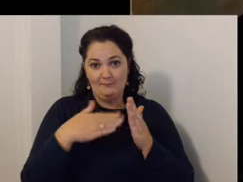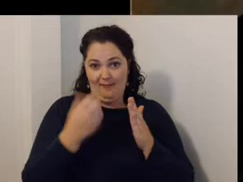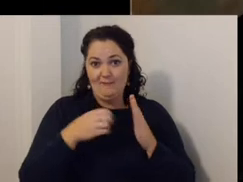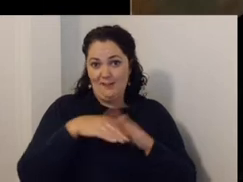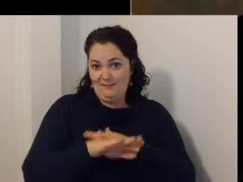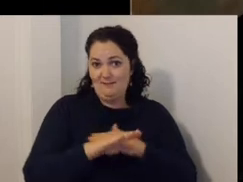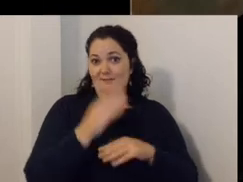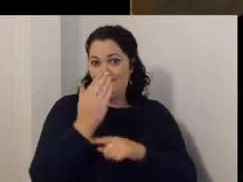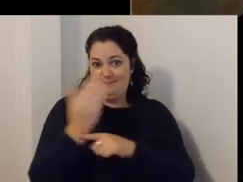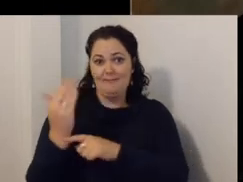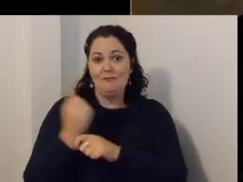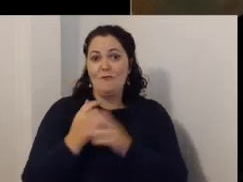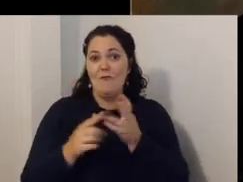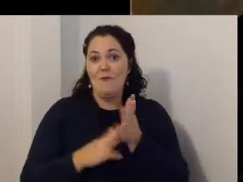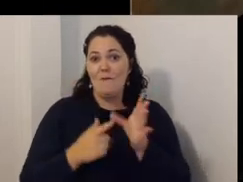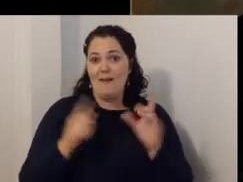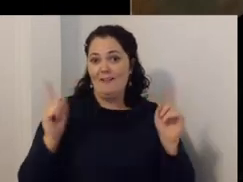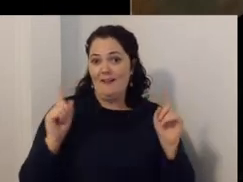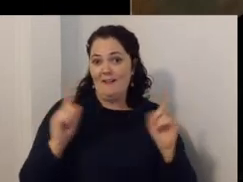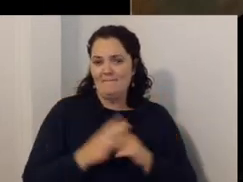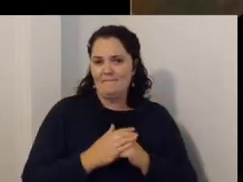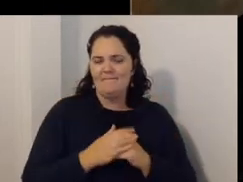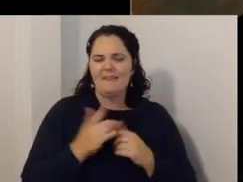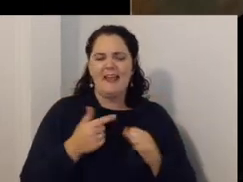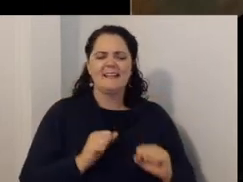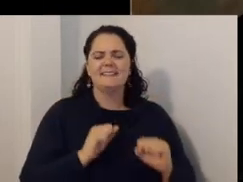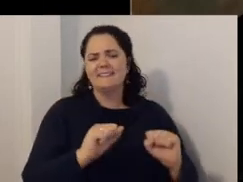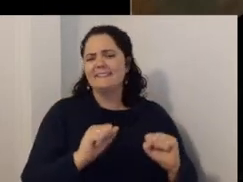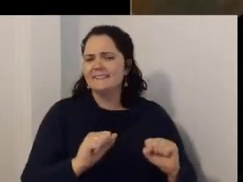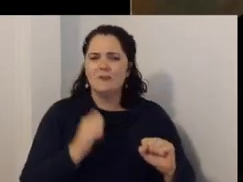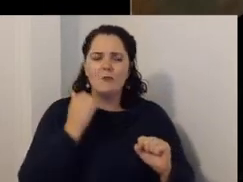hanging next to this portrait but this is very typical of Velasquez's portraits and what you